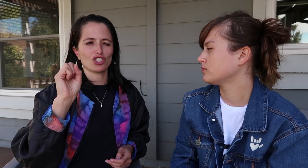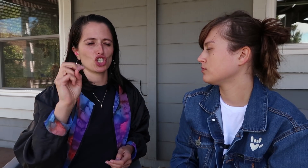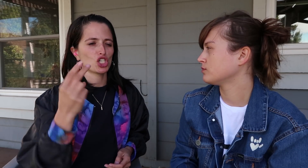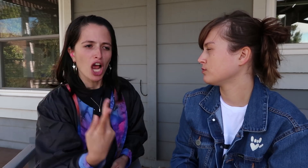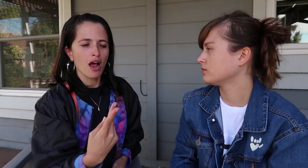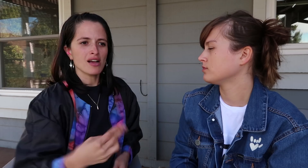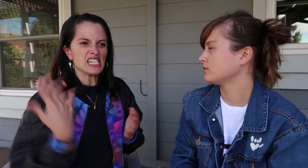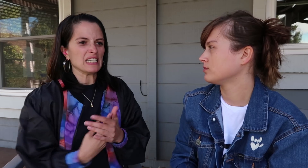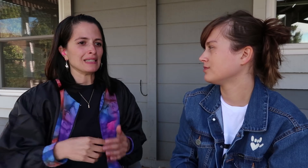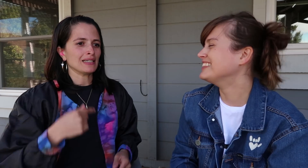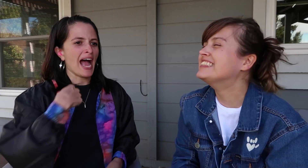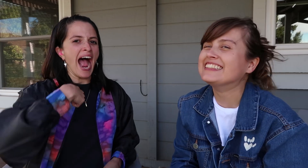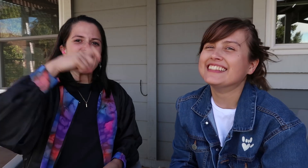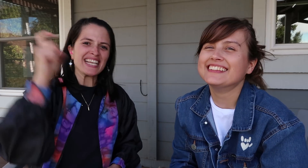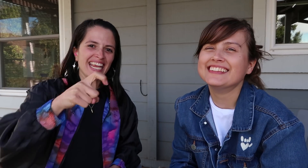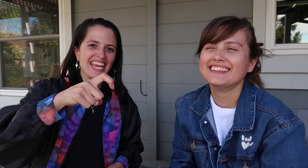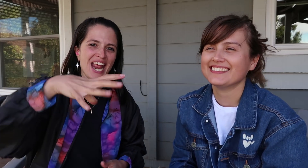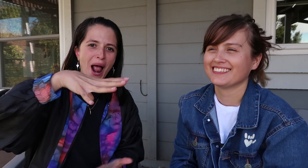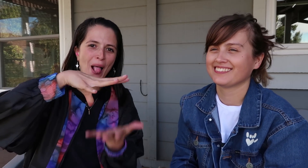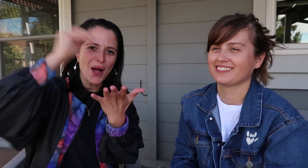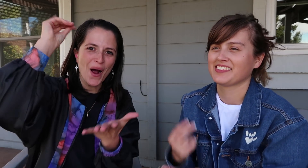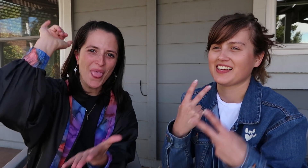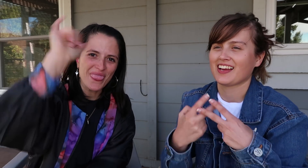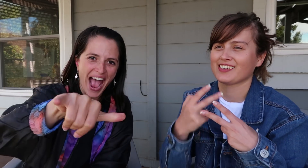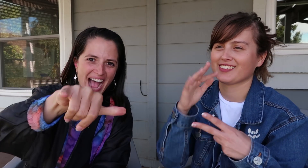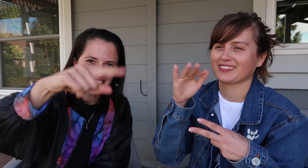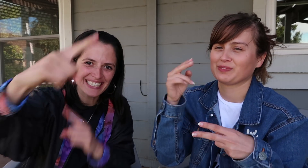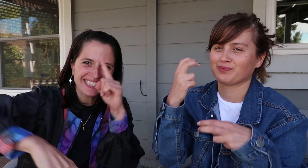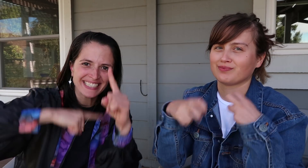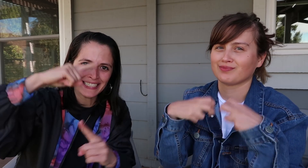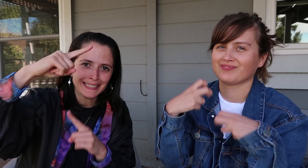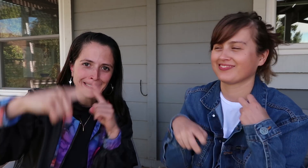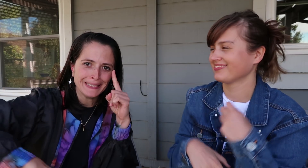Damn it! I really need to learn that sign. RIKKI: #FingerspellingProblems